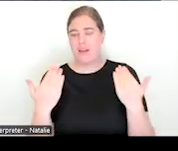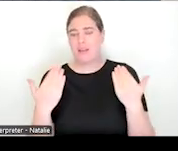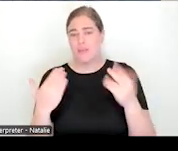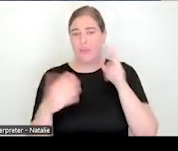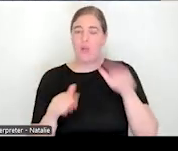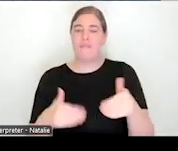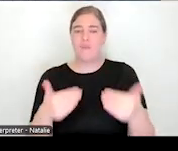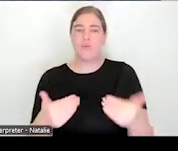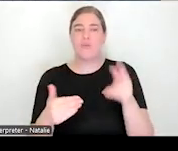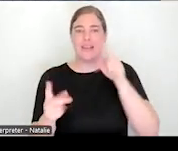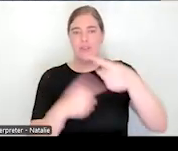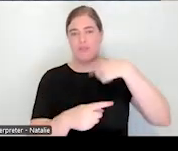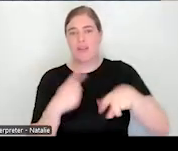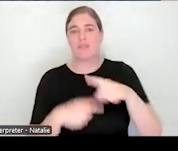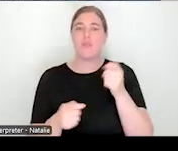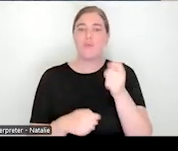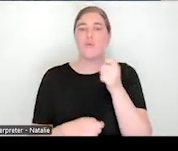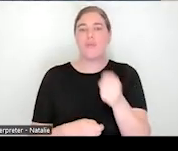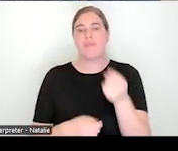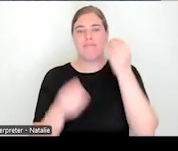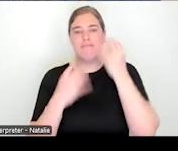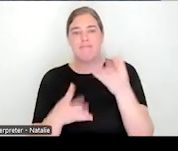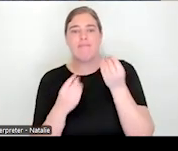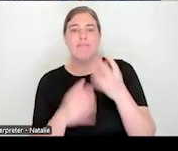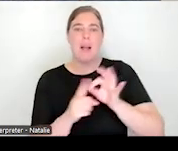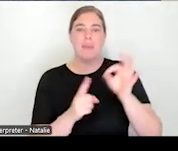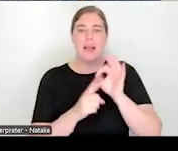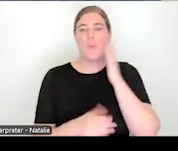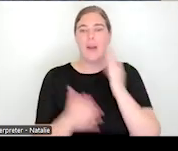soon and updating you with more information as it comes to hand. Thanks everybody.